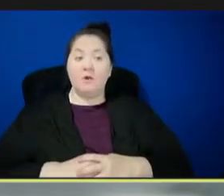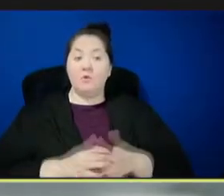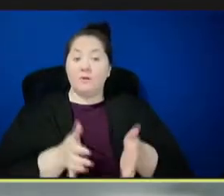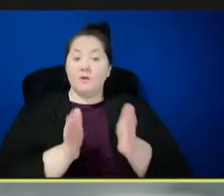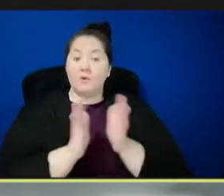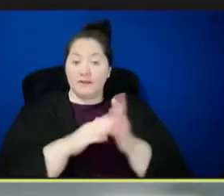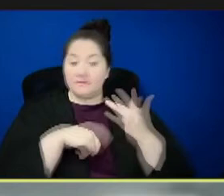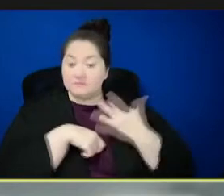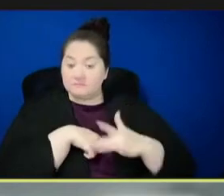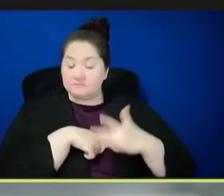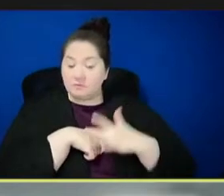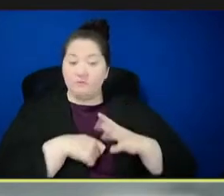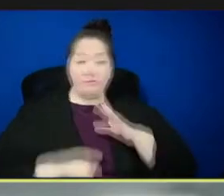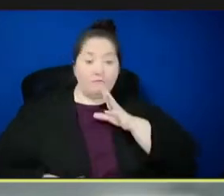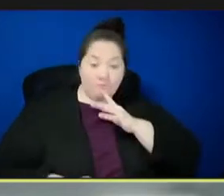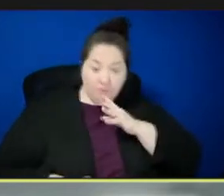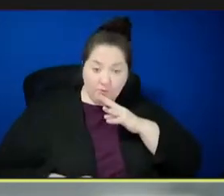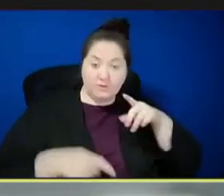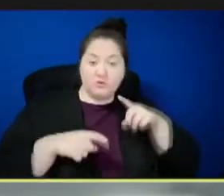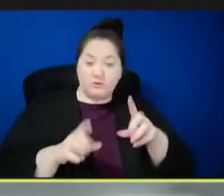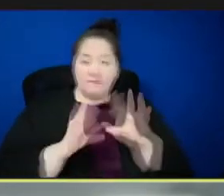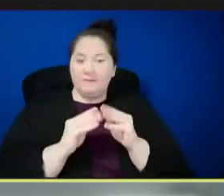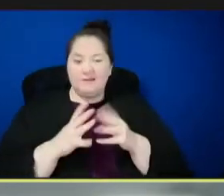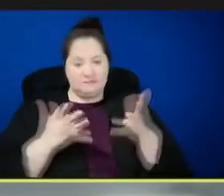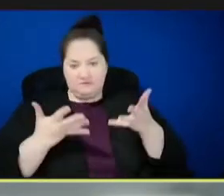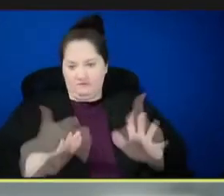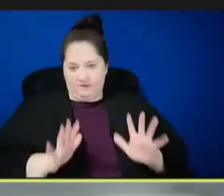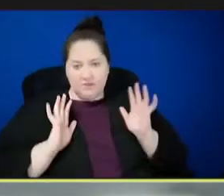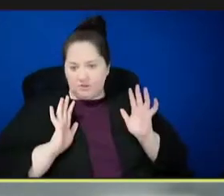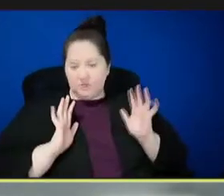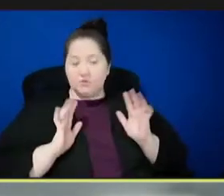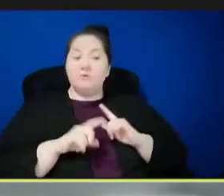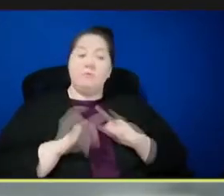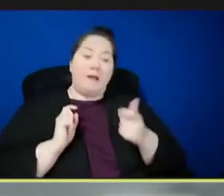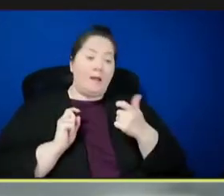verbal public comment during the meeting has passed. However, anyone can submit a written